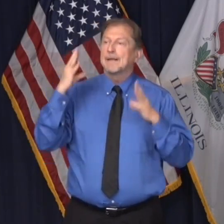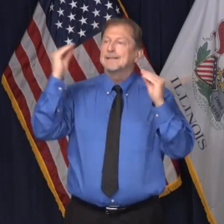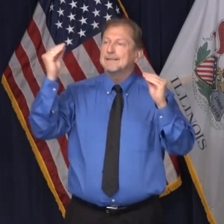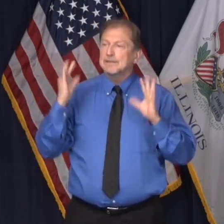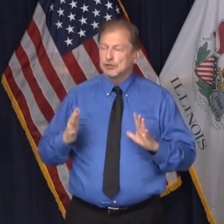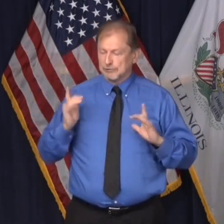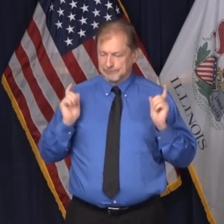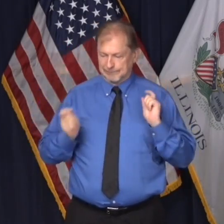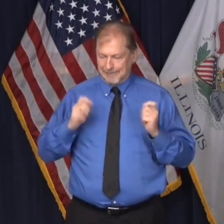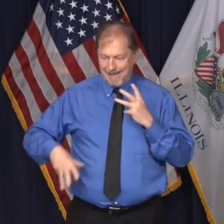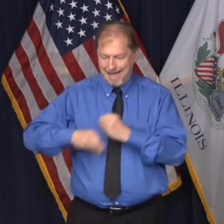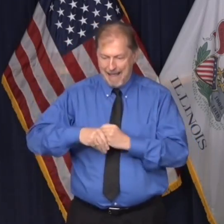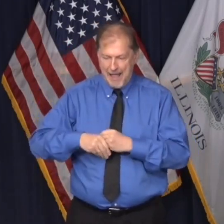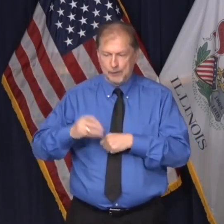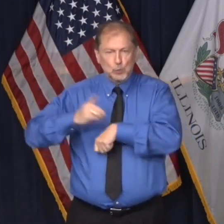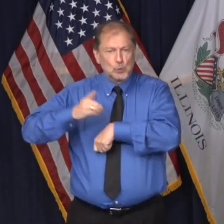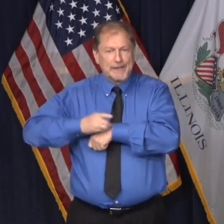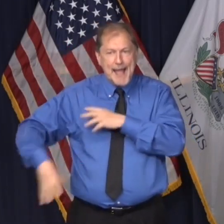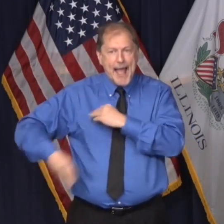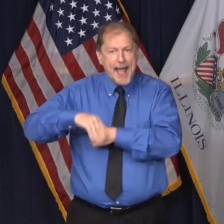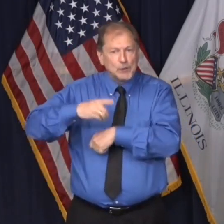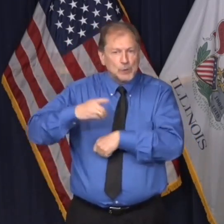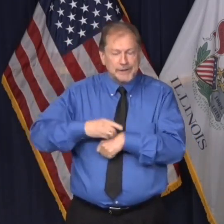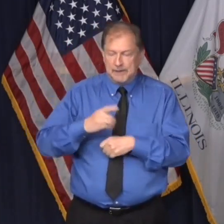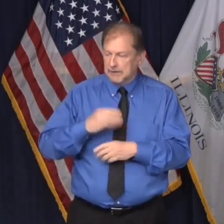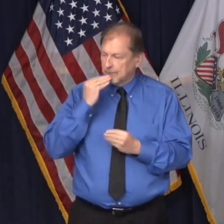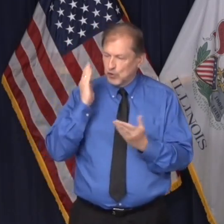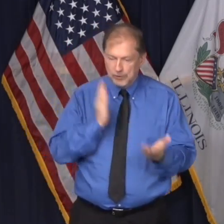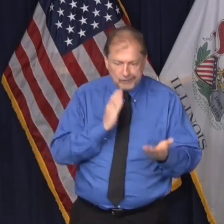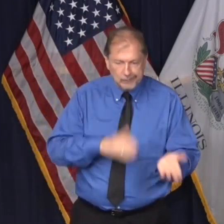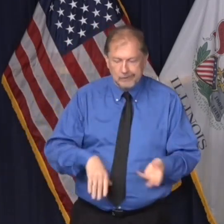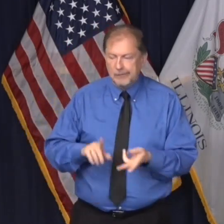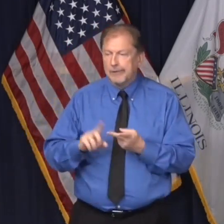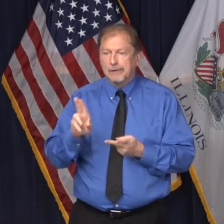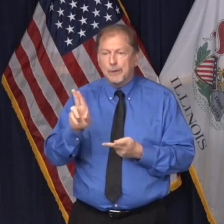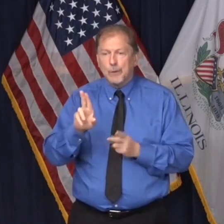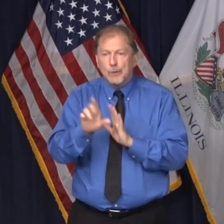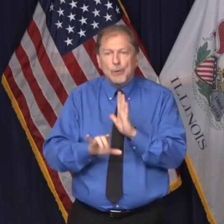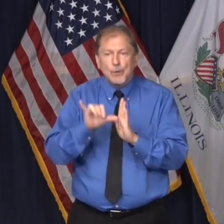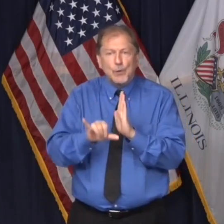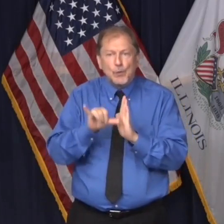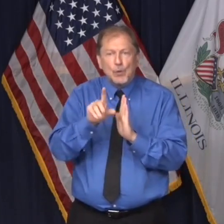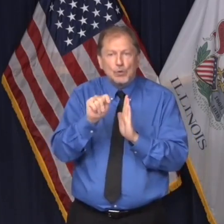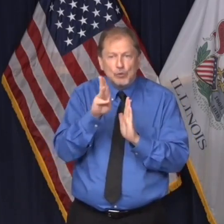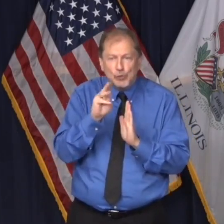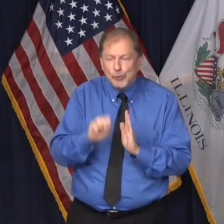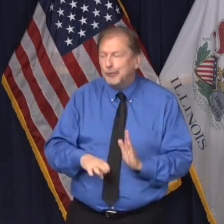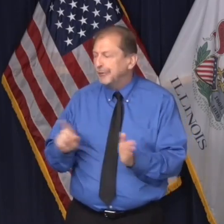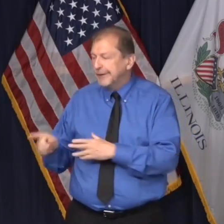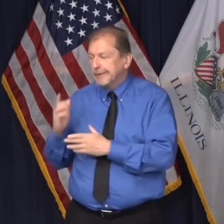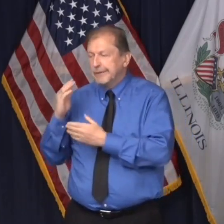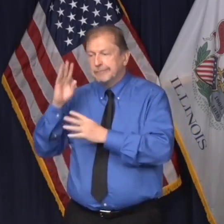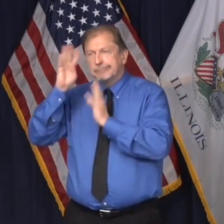GENERATION THE TOOLS THEY NEED TO BUILD A BETTER WORLD. IN THIS PANDEMIC MILLIONS OF TEACHERS HAVE STEPPED INTO NEW